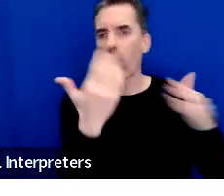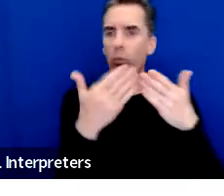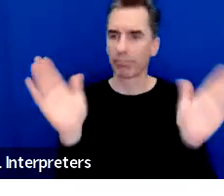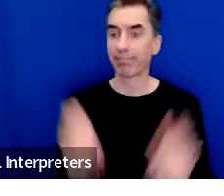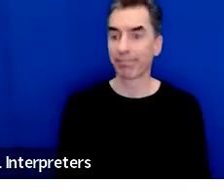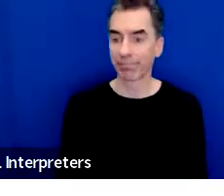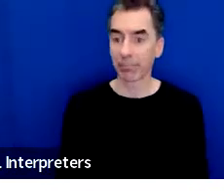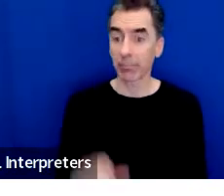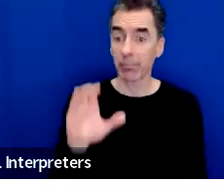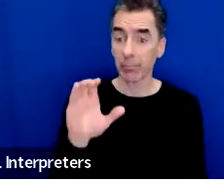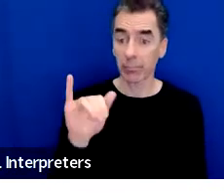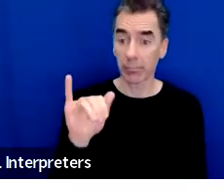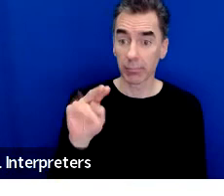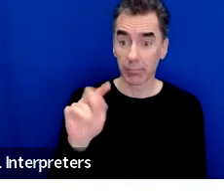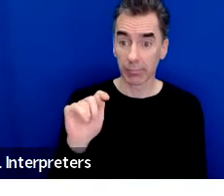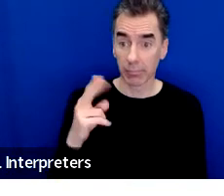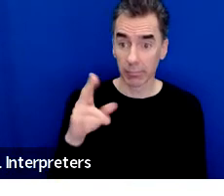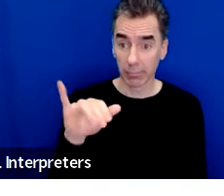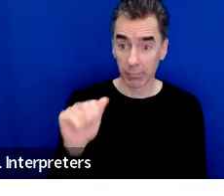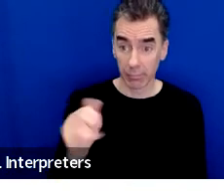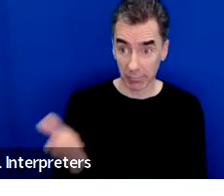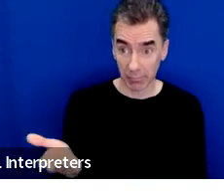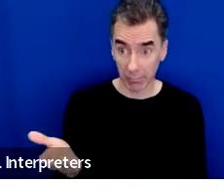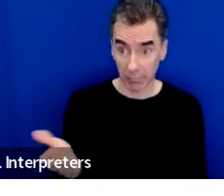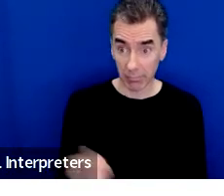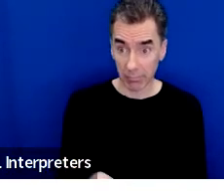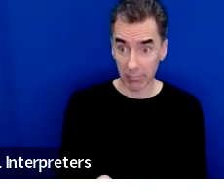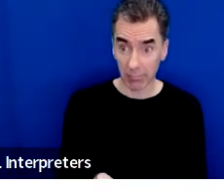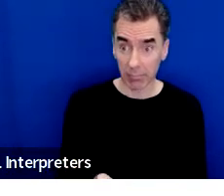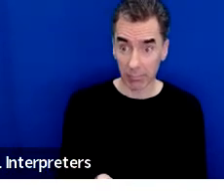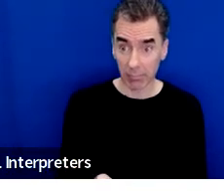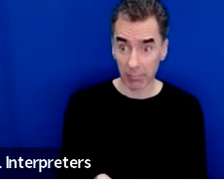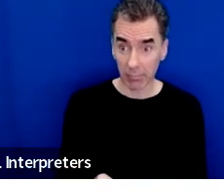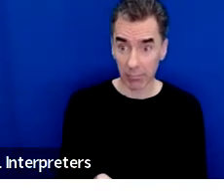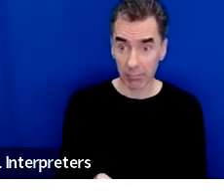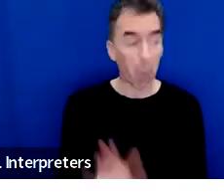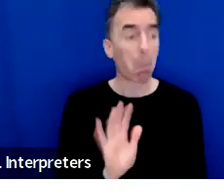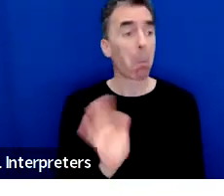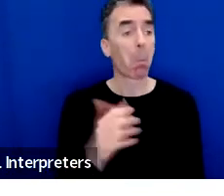Cynthia, do you still have your hand raised? Oh, I'm sorry. Okay.